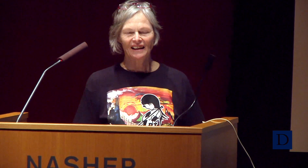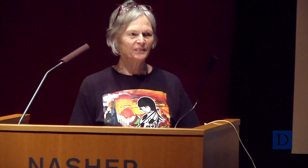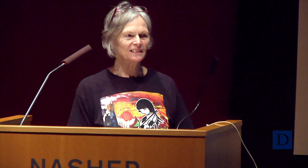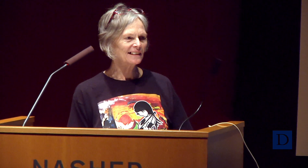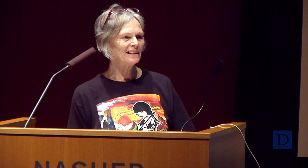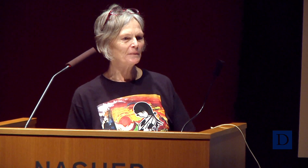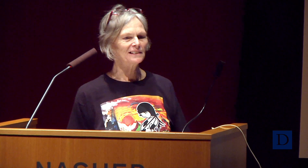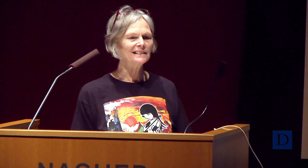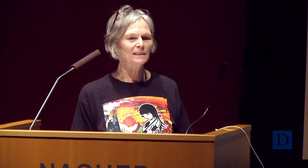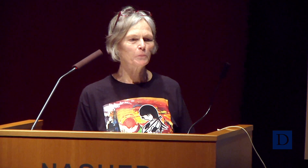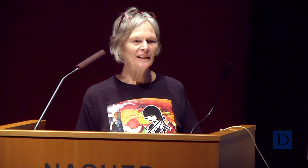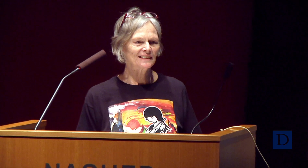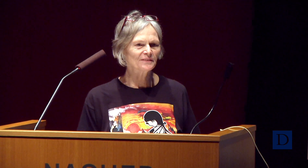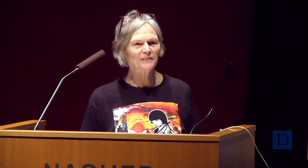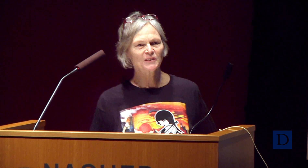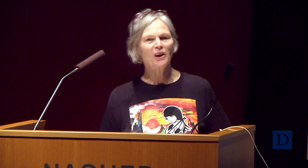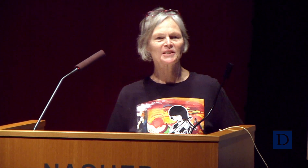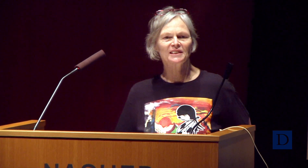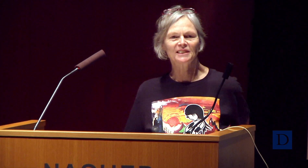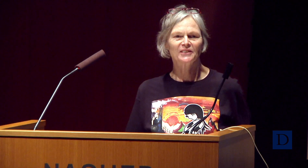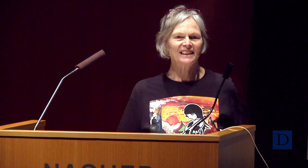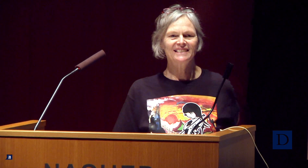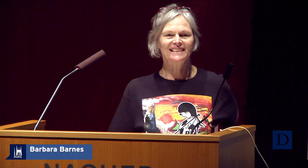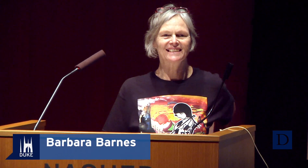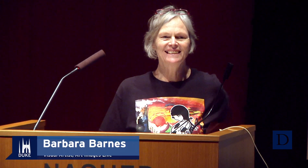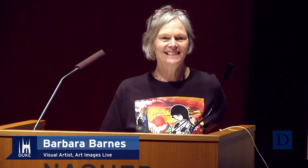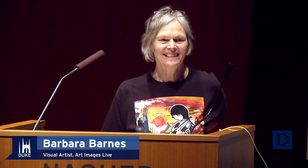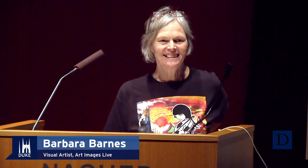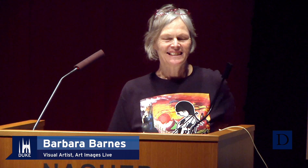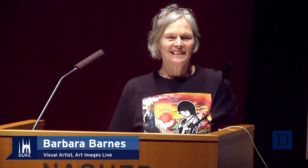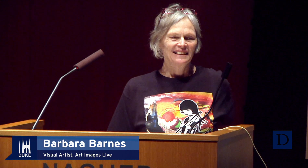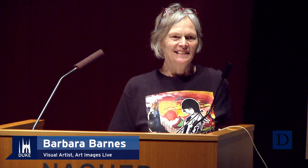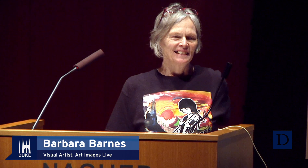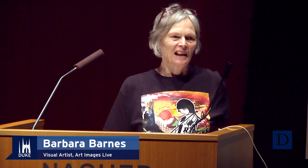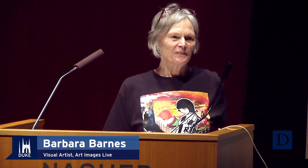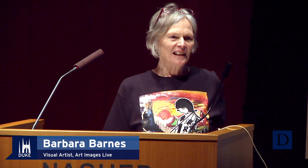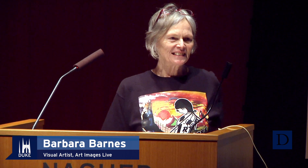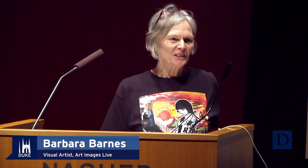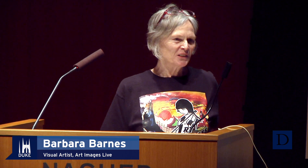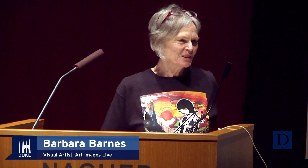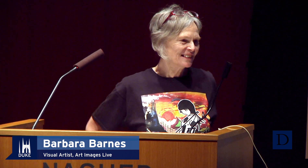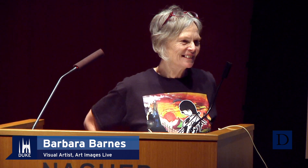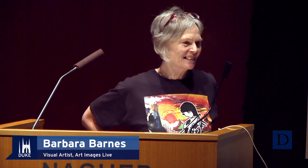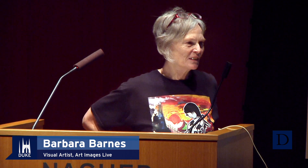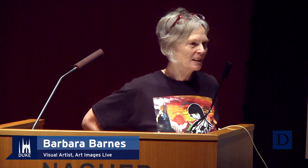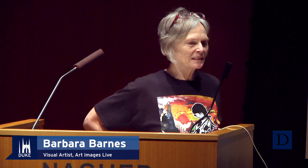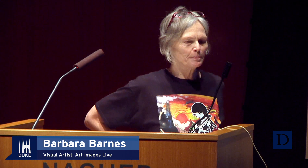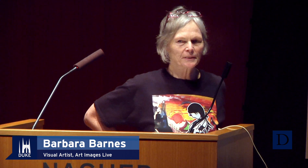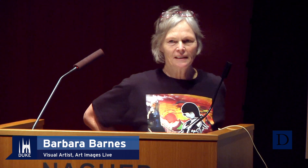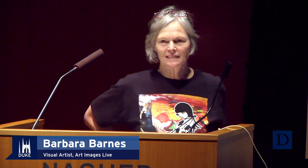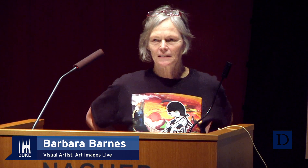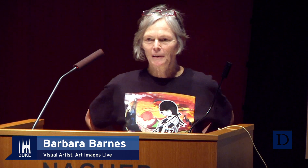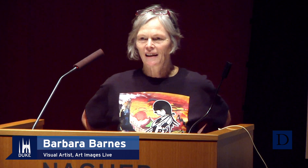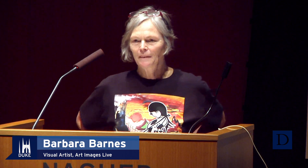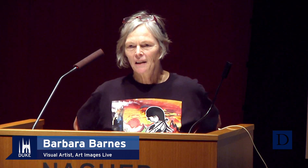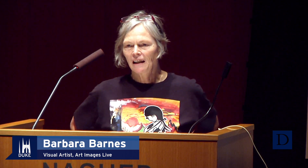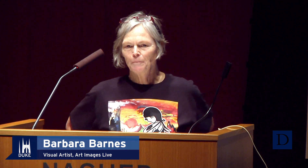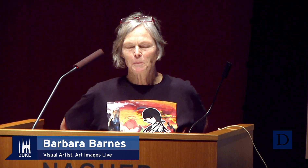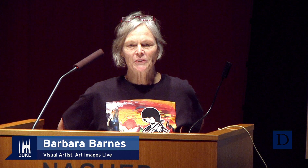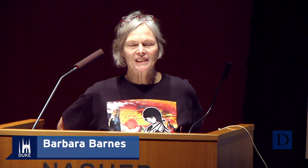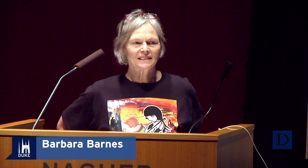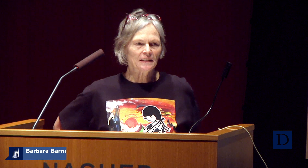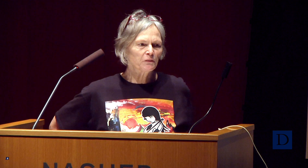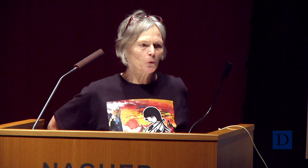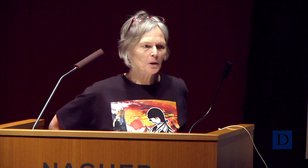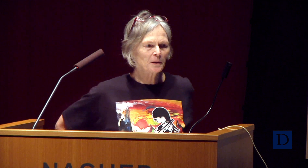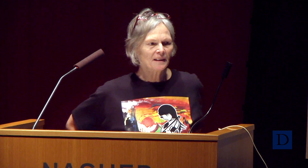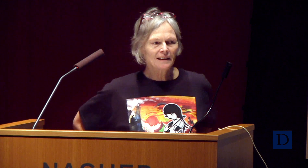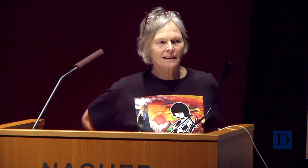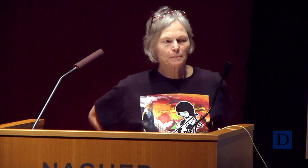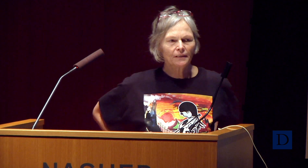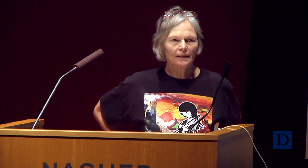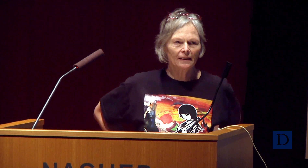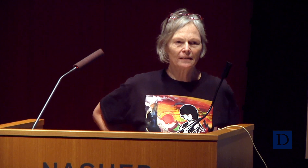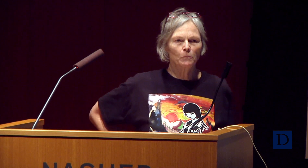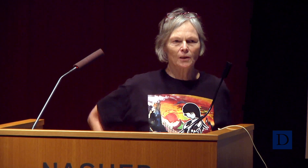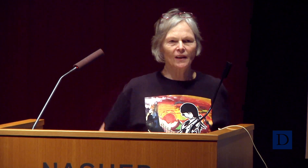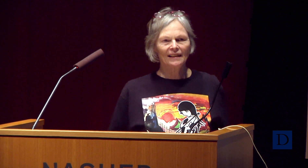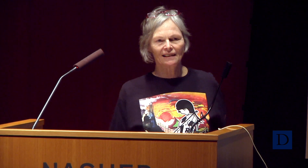Well, I feel like I’m the least impressive as far as the degrees and affect goes, and experience, but I’m almost 64 and I’m really more like,